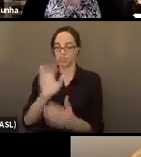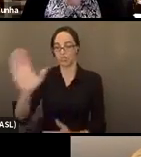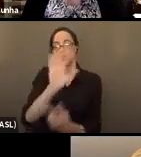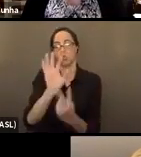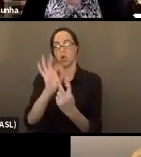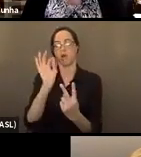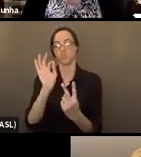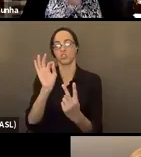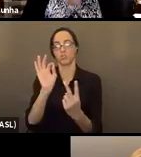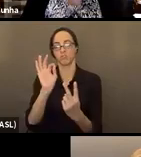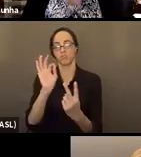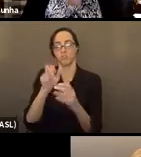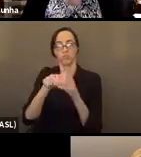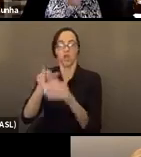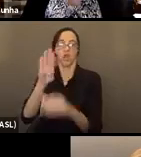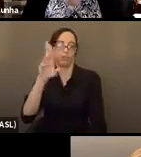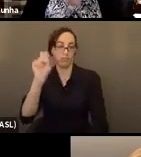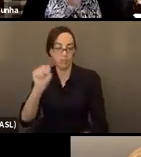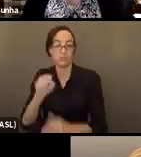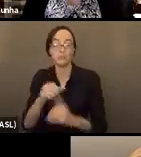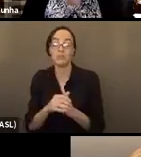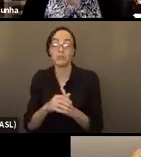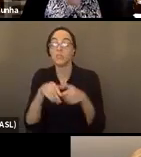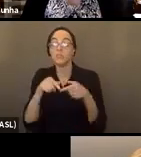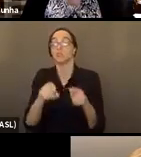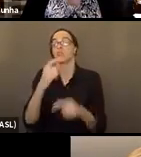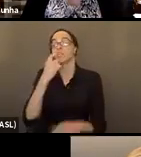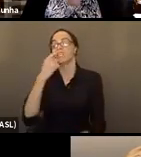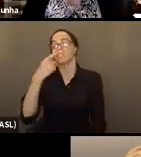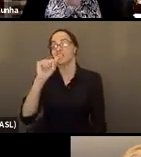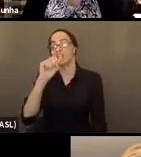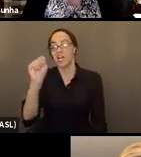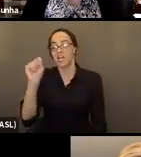work closely with the sheriff's department and my country to evacuate people from their homes